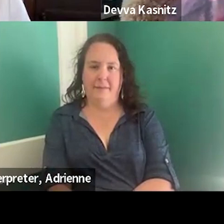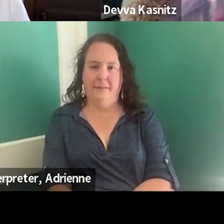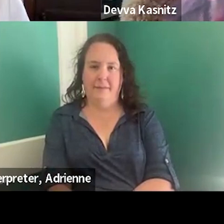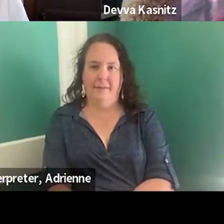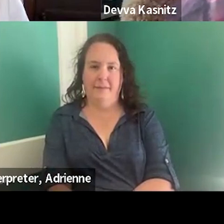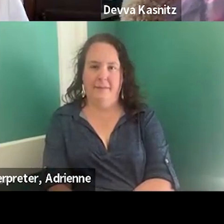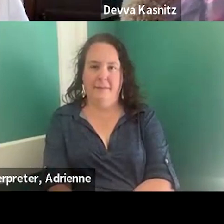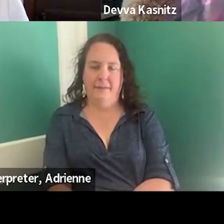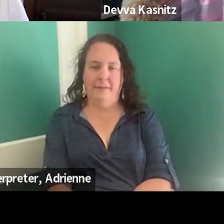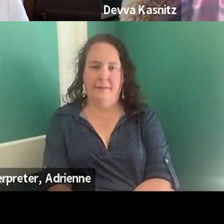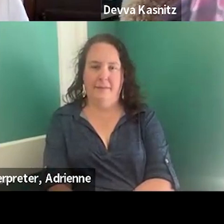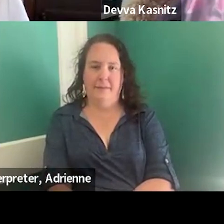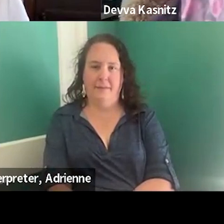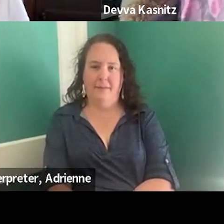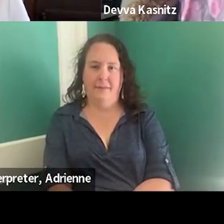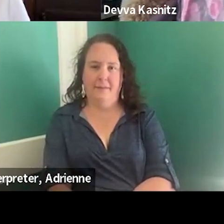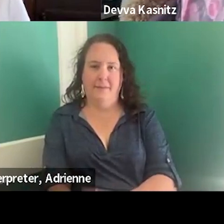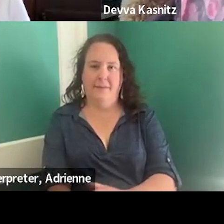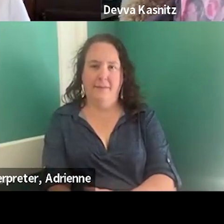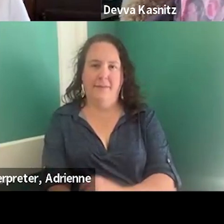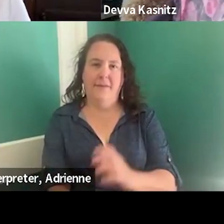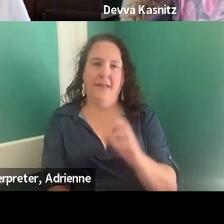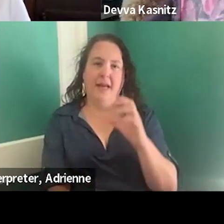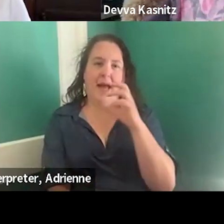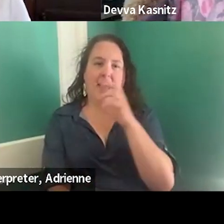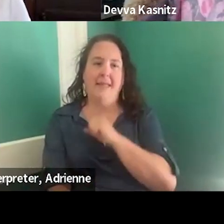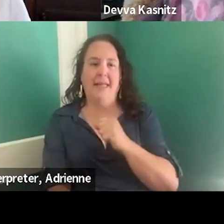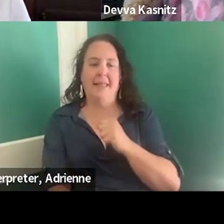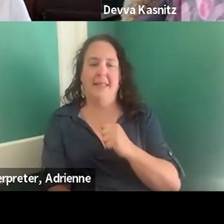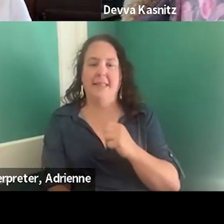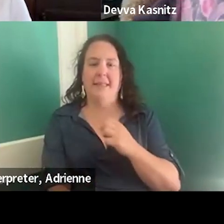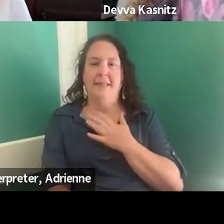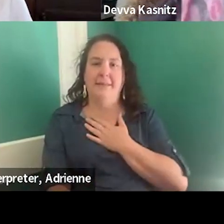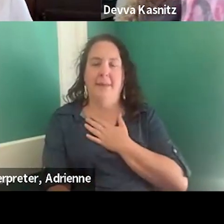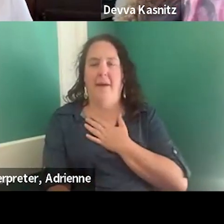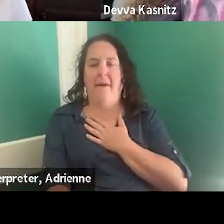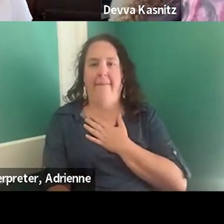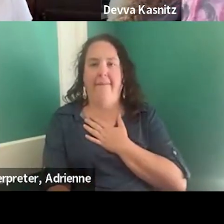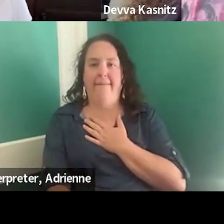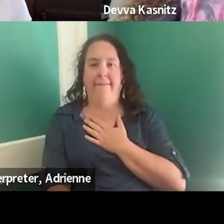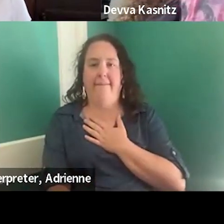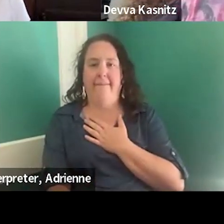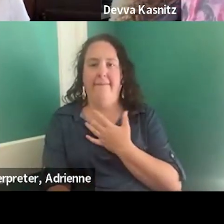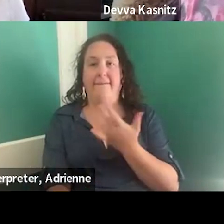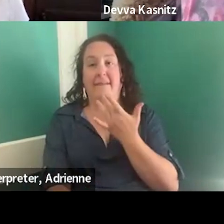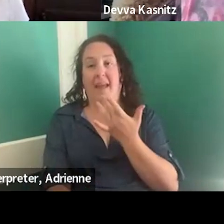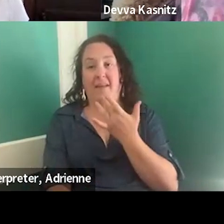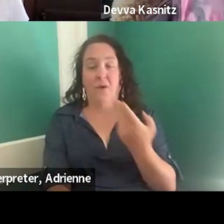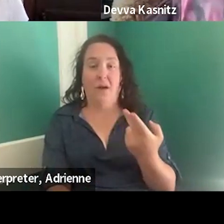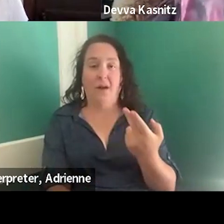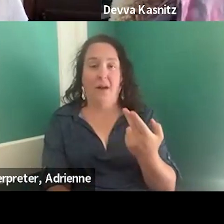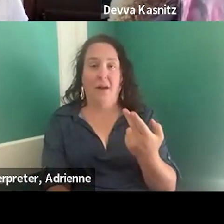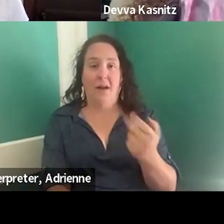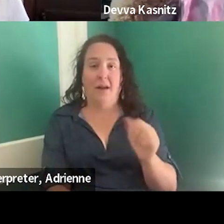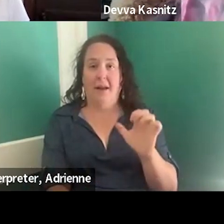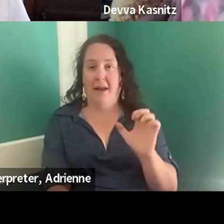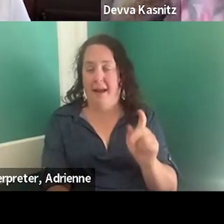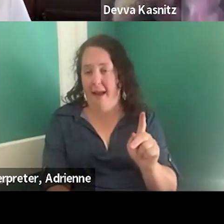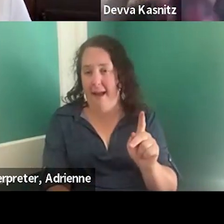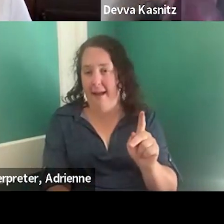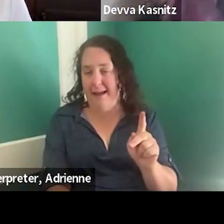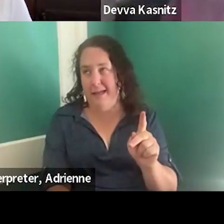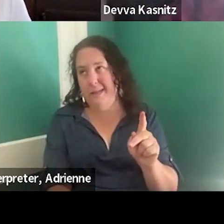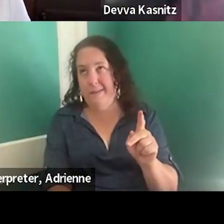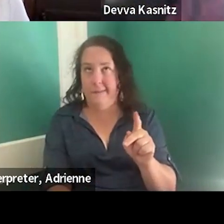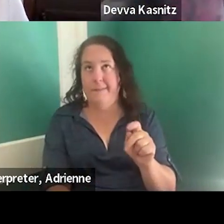I guess my favorite hack.